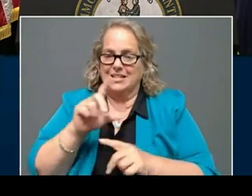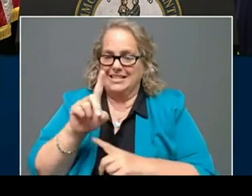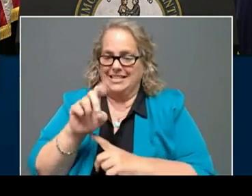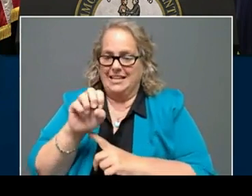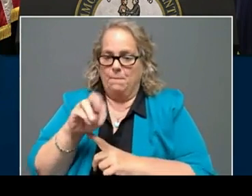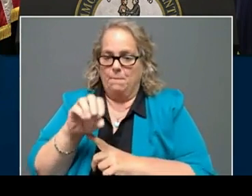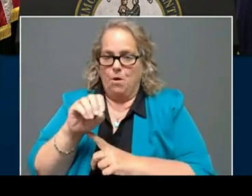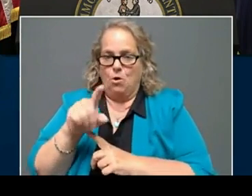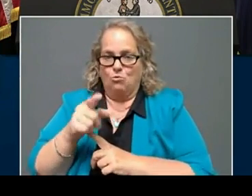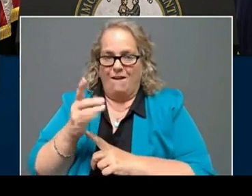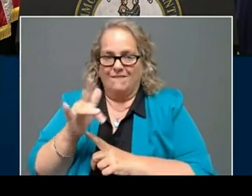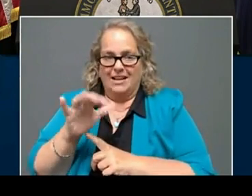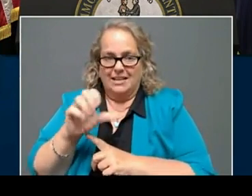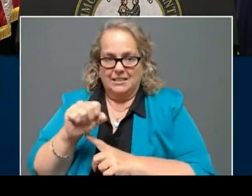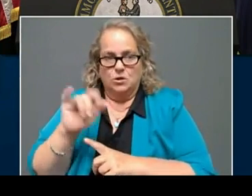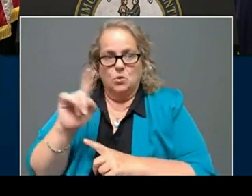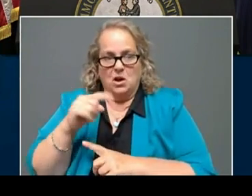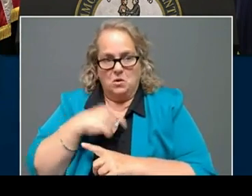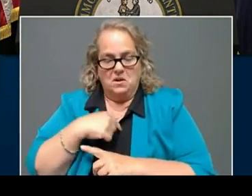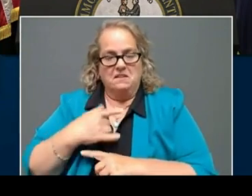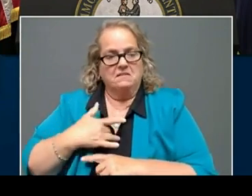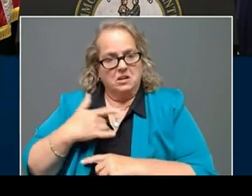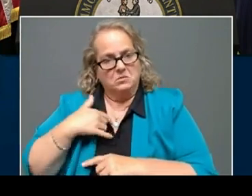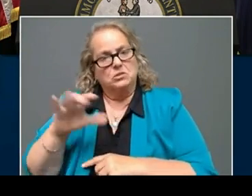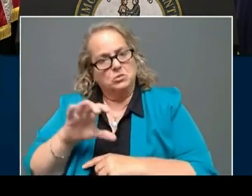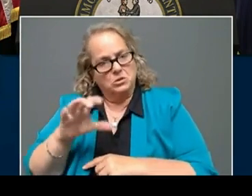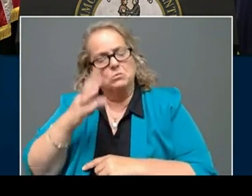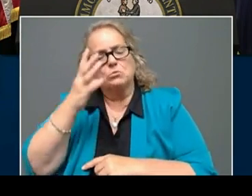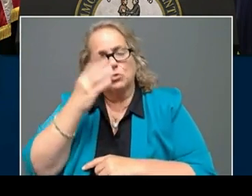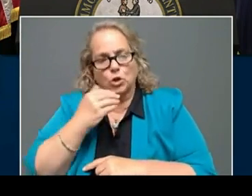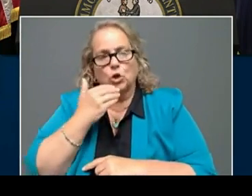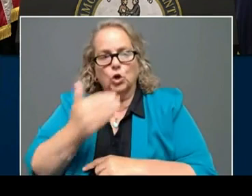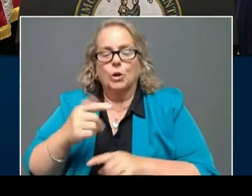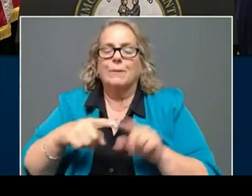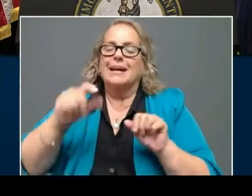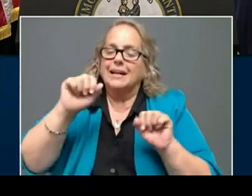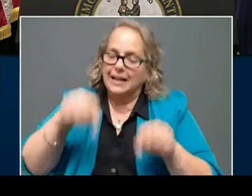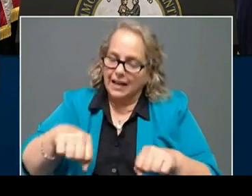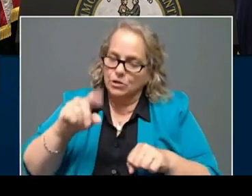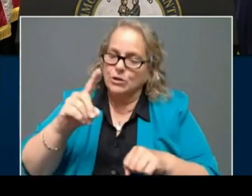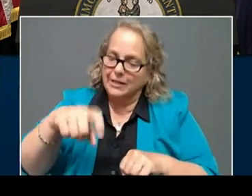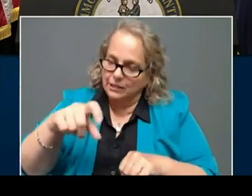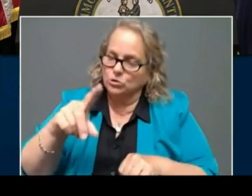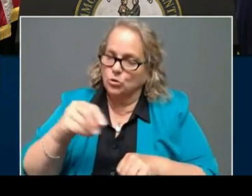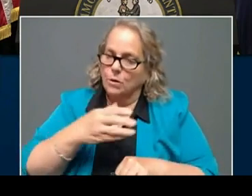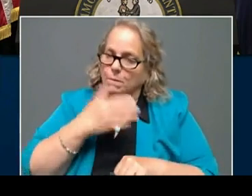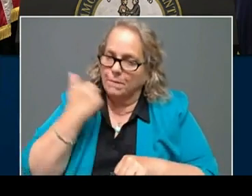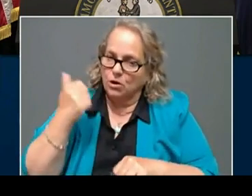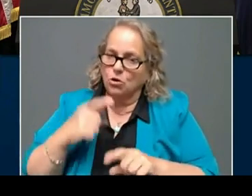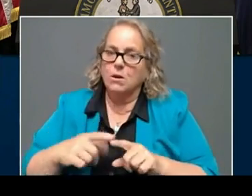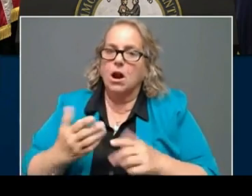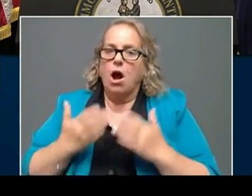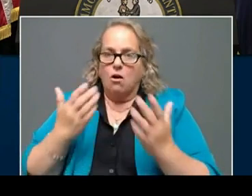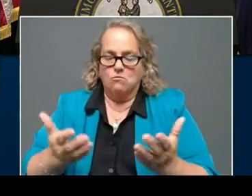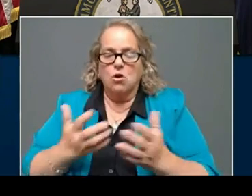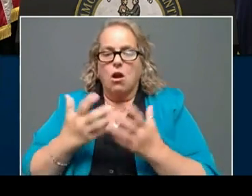think we are doing fairly well though, I need to do better, but, but offer a significant amount of protection. Let's go to the next one.